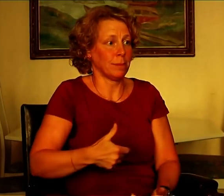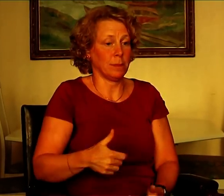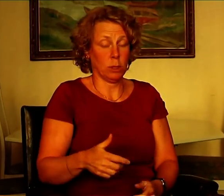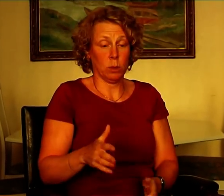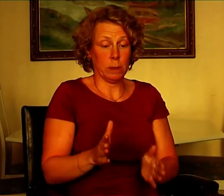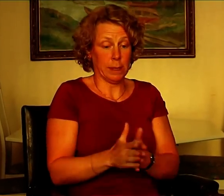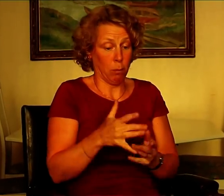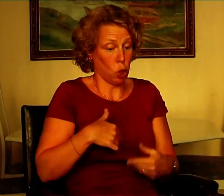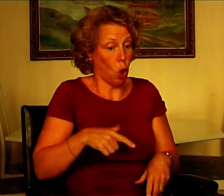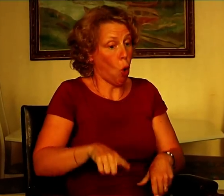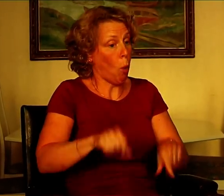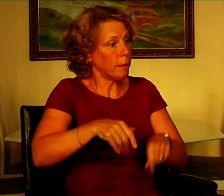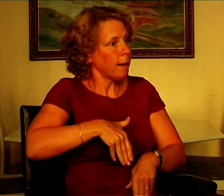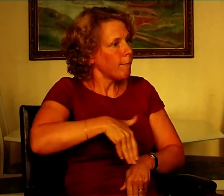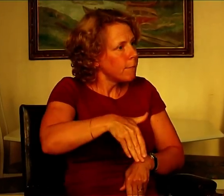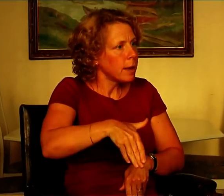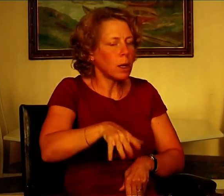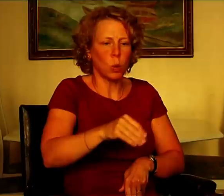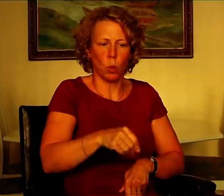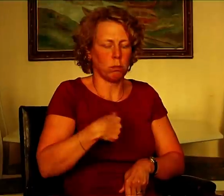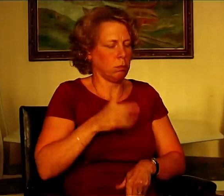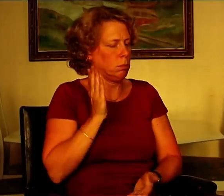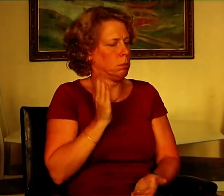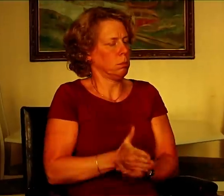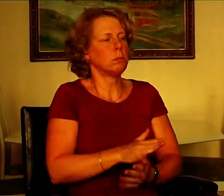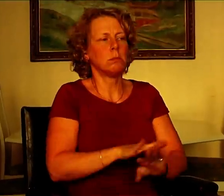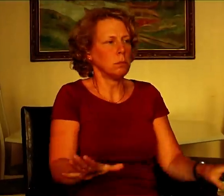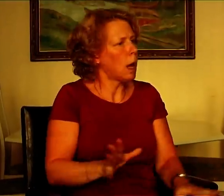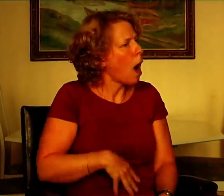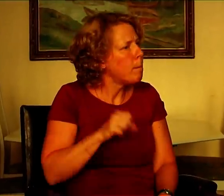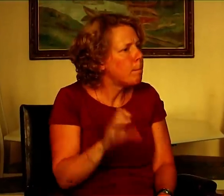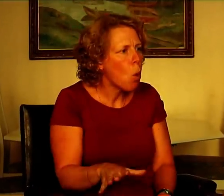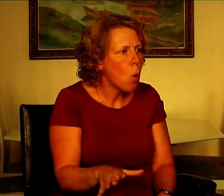When I discovered I was pregnant, I decided not to have an abortion.